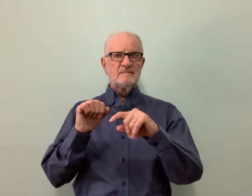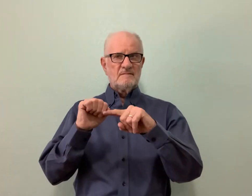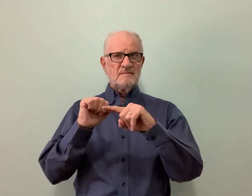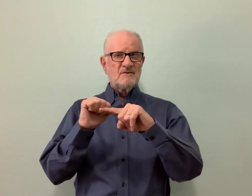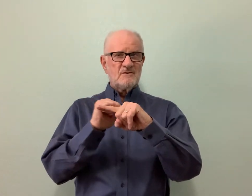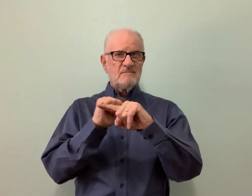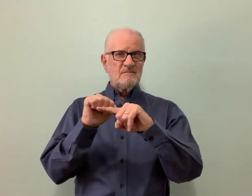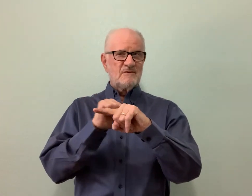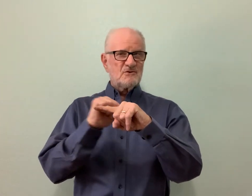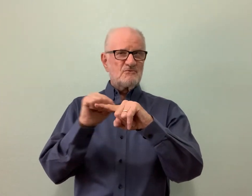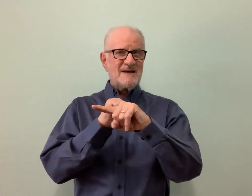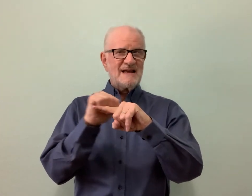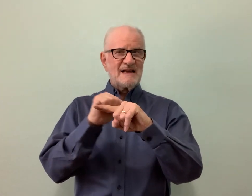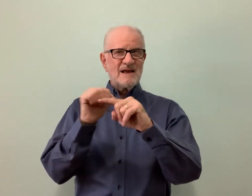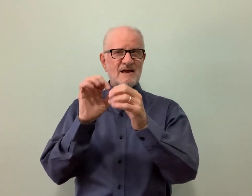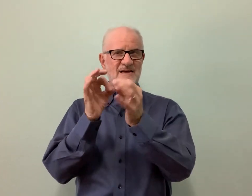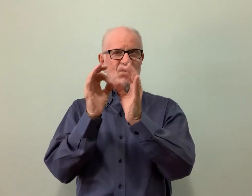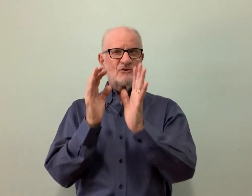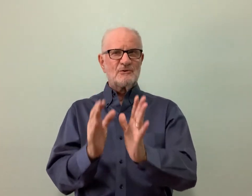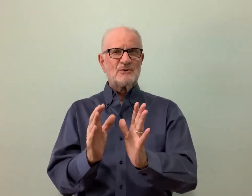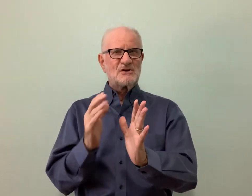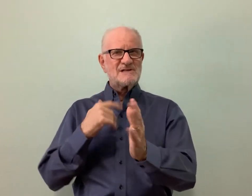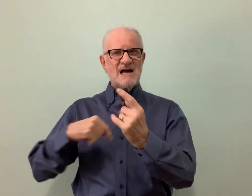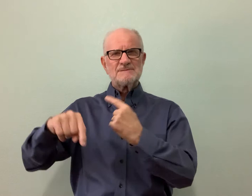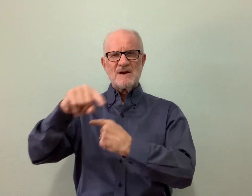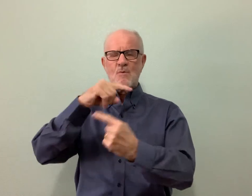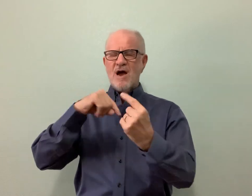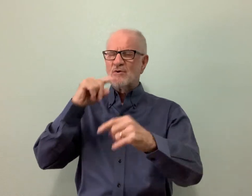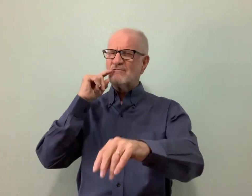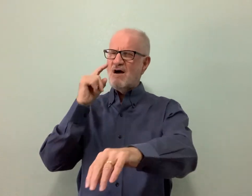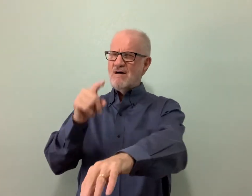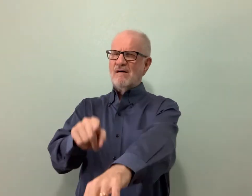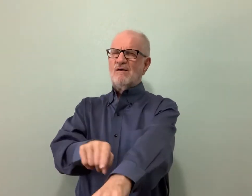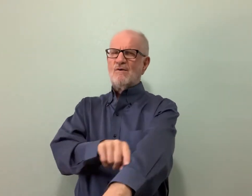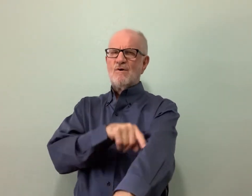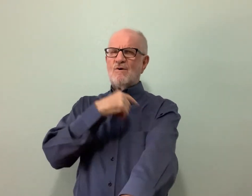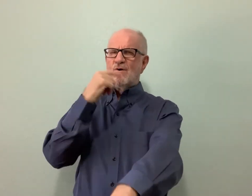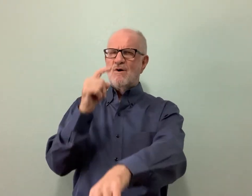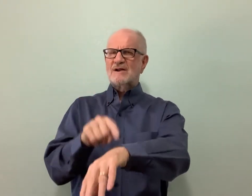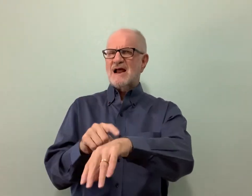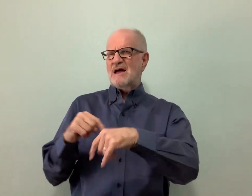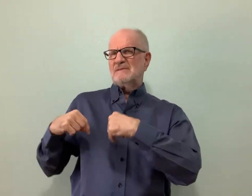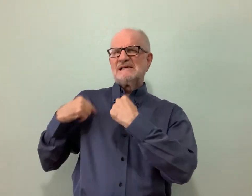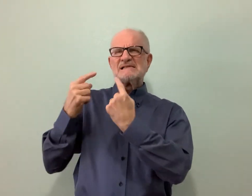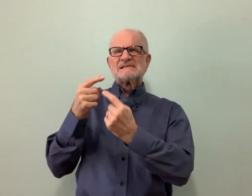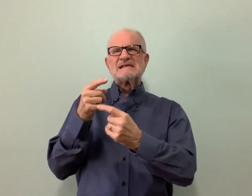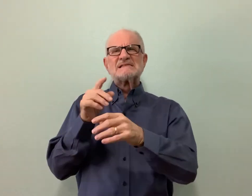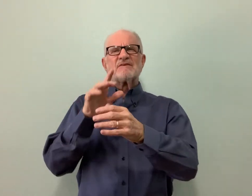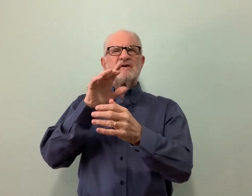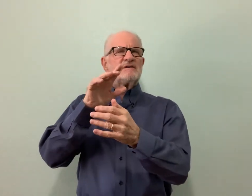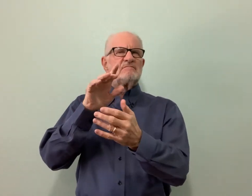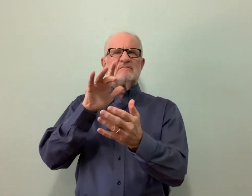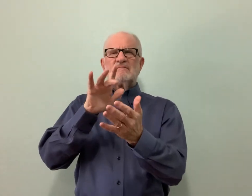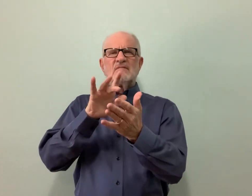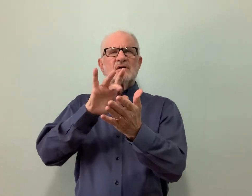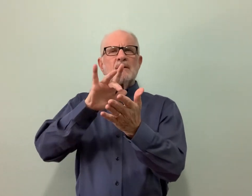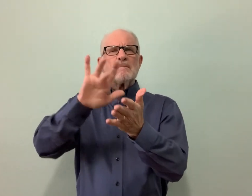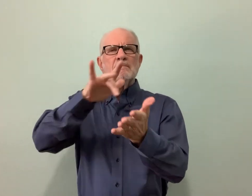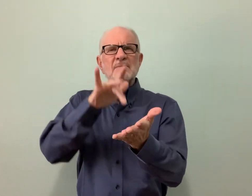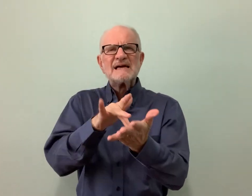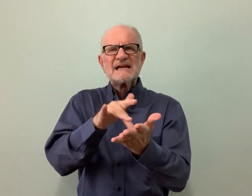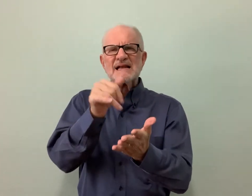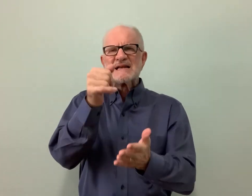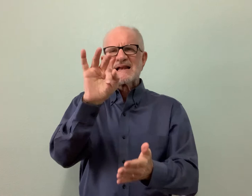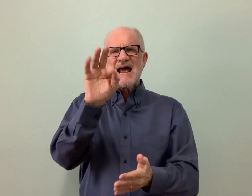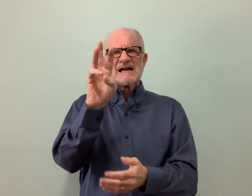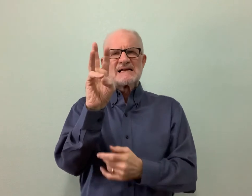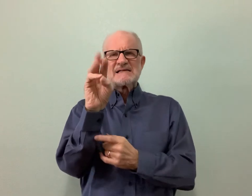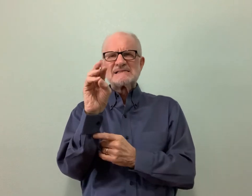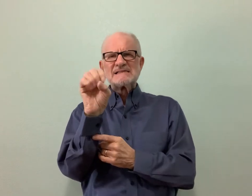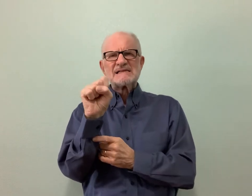Training interpreters has been around for a long time, since the mid-1960s.